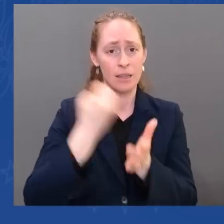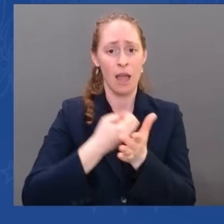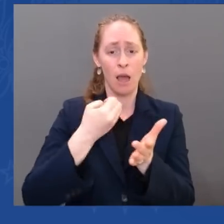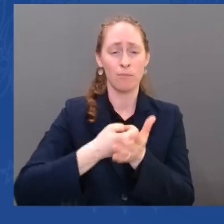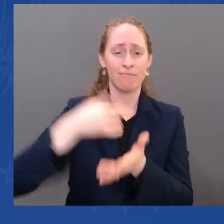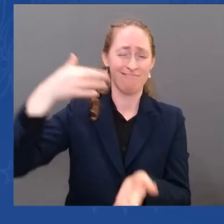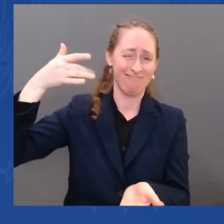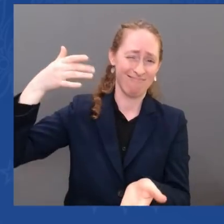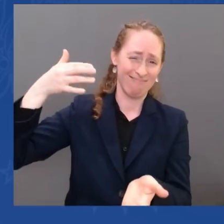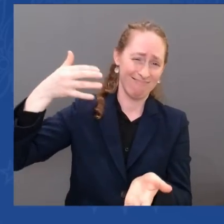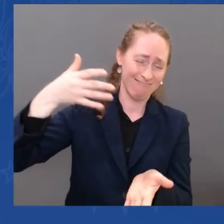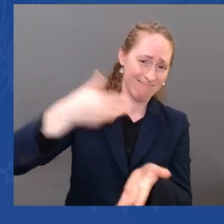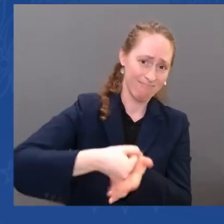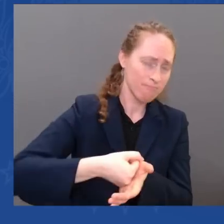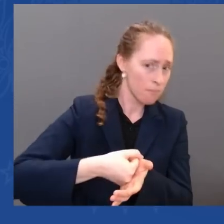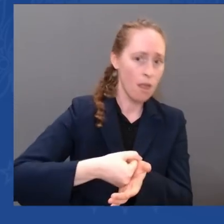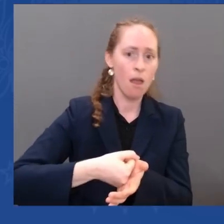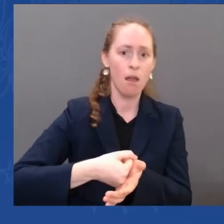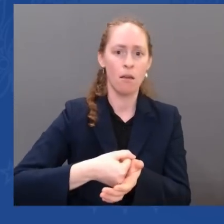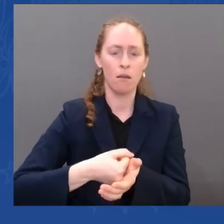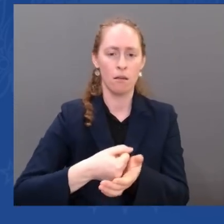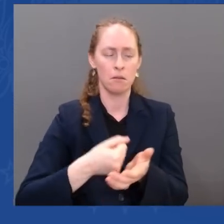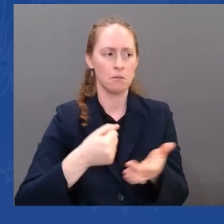Democracy in Greece has proven its resilience.